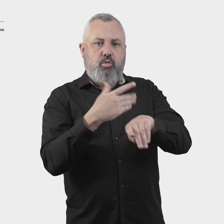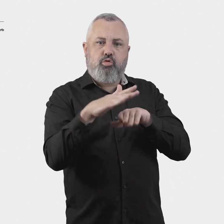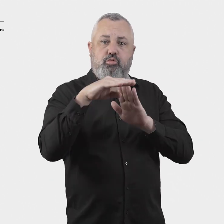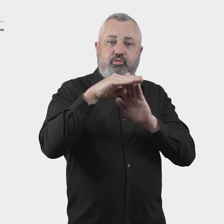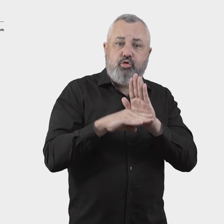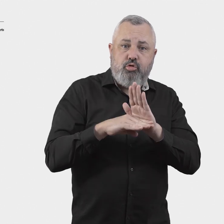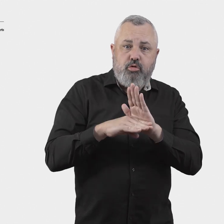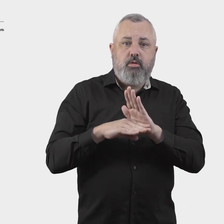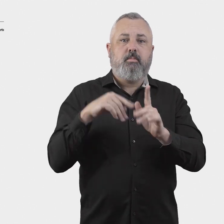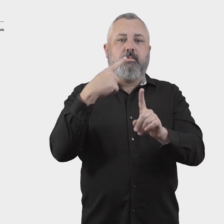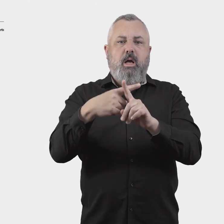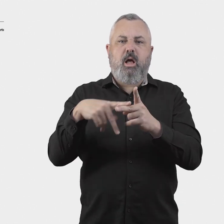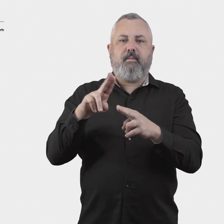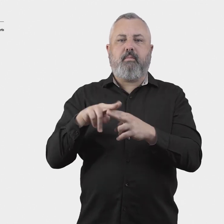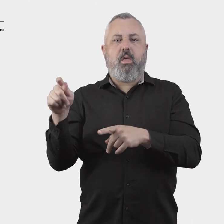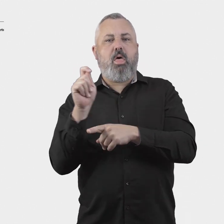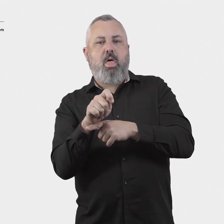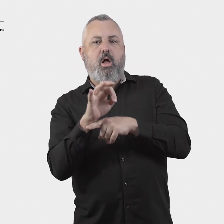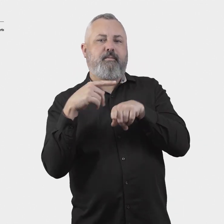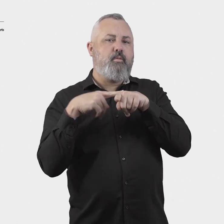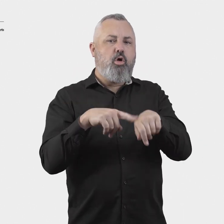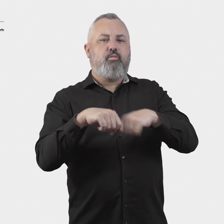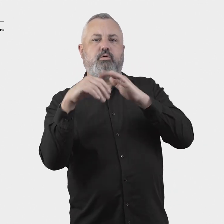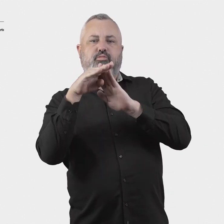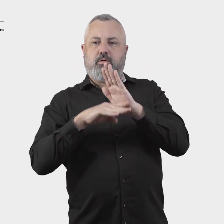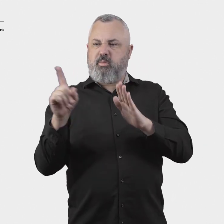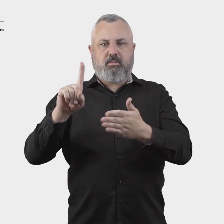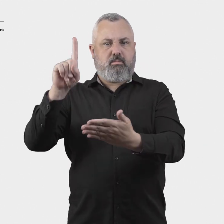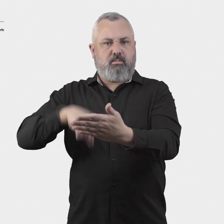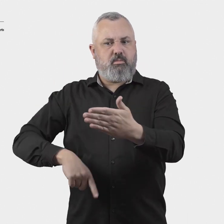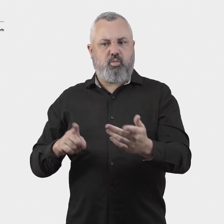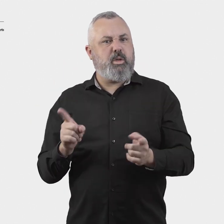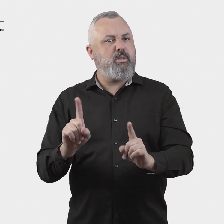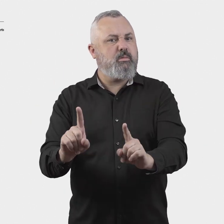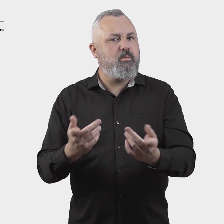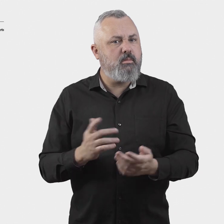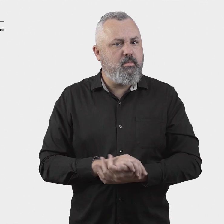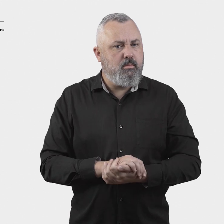for the Aviation Industry Ombuds Scheme.